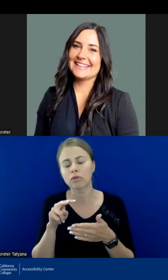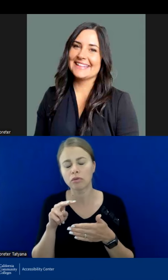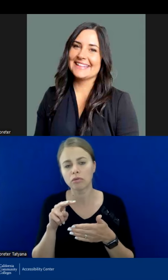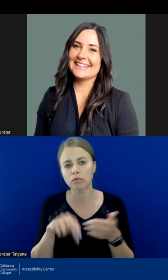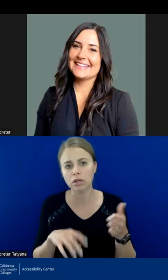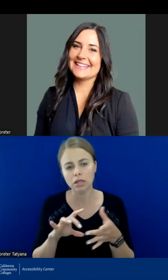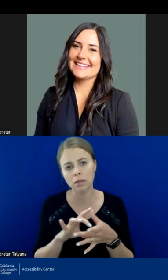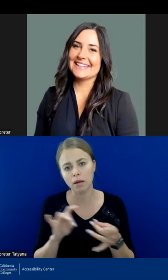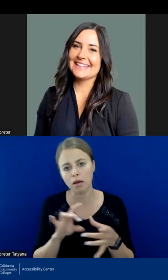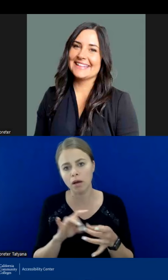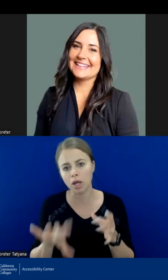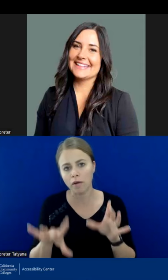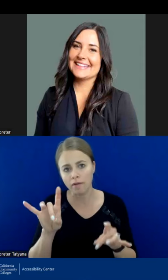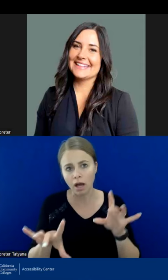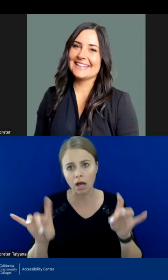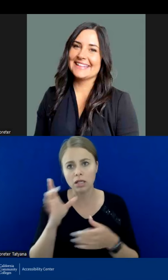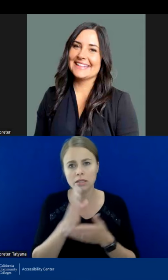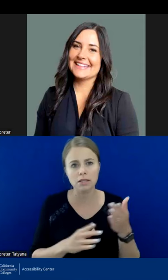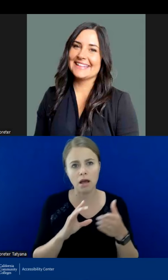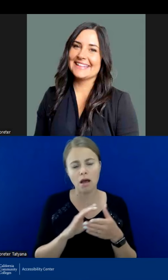this is the table from our PDF example.